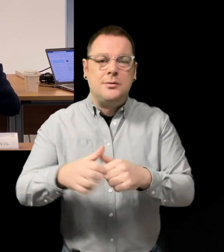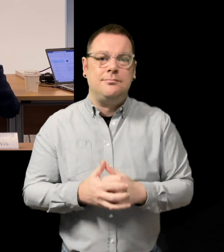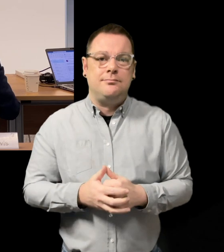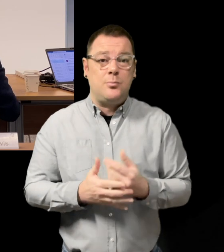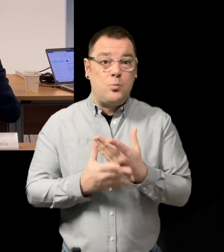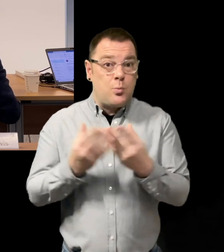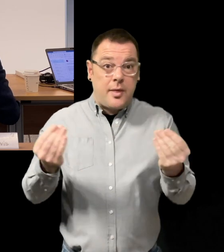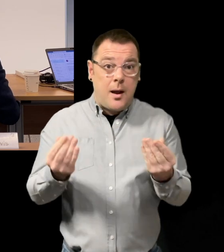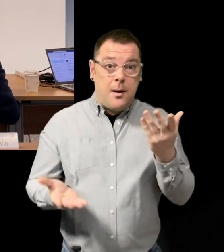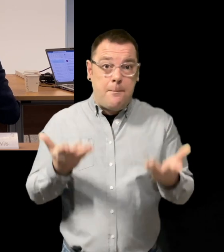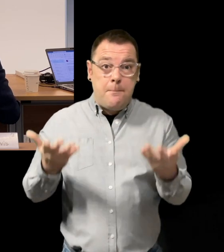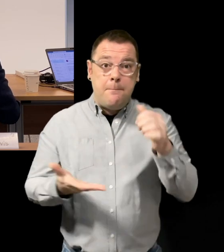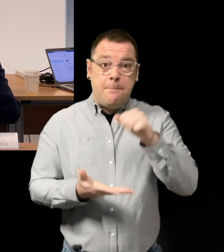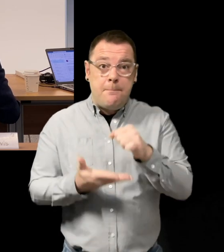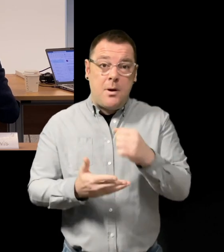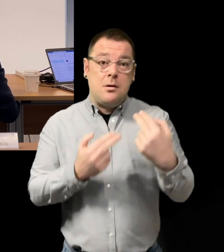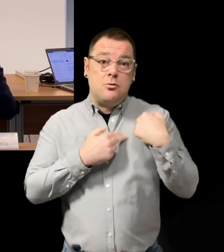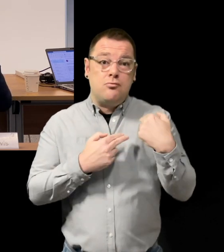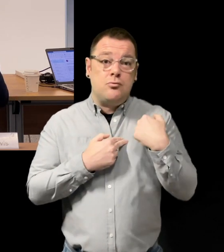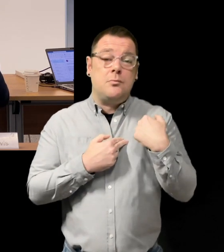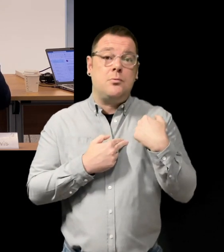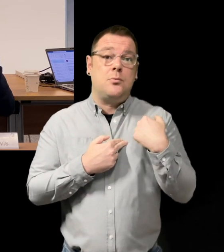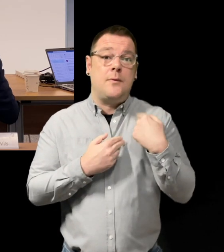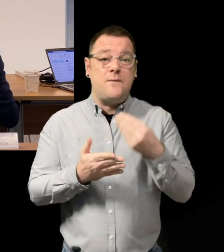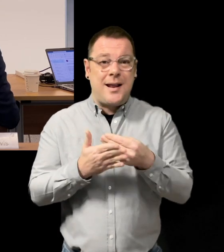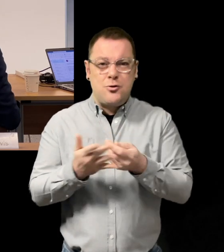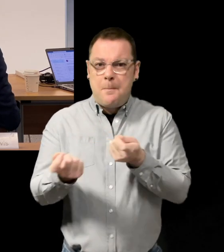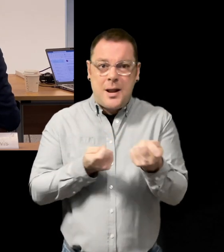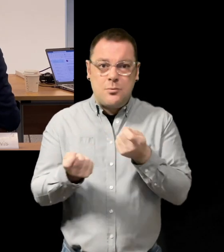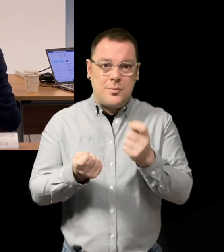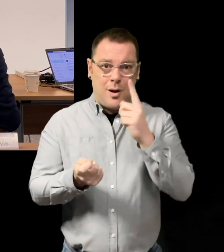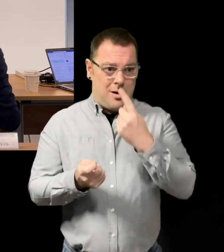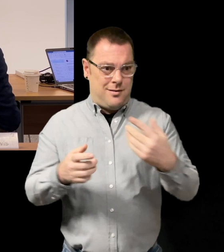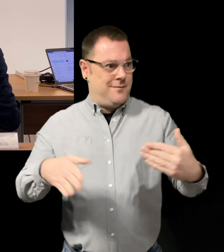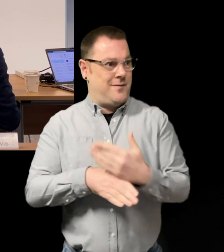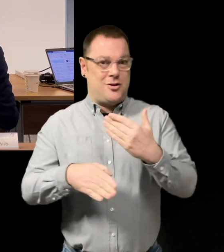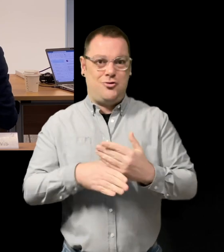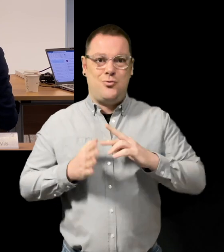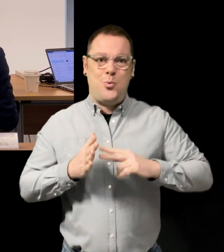Without balanced budgets and responsible financial management, we cannot function as an organisation.